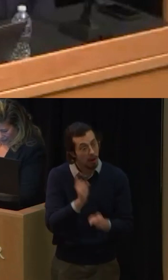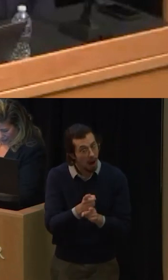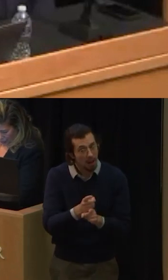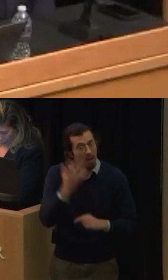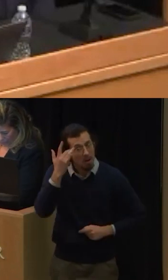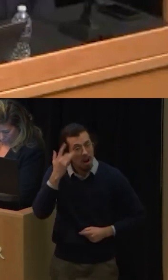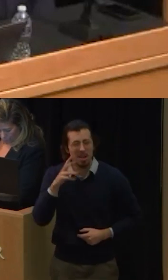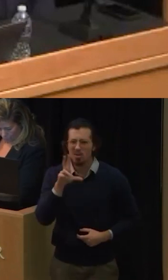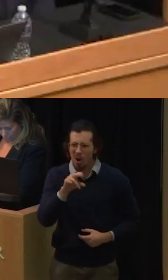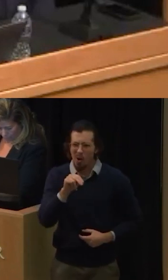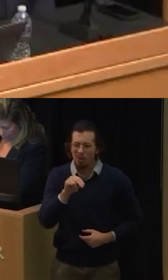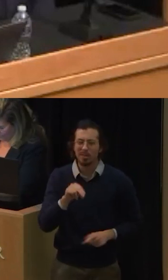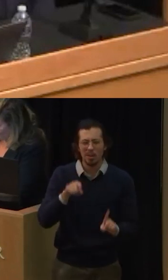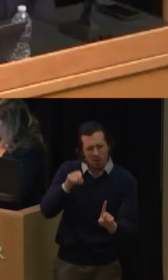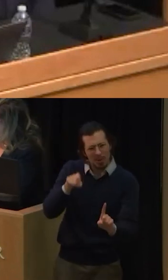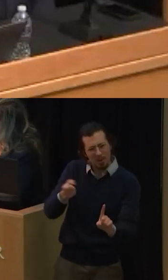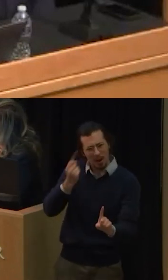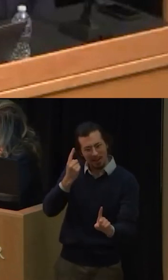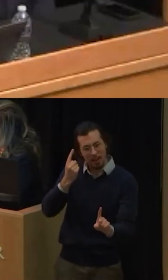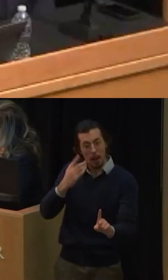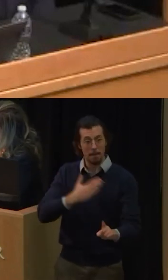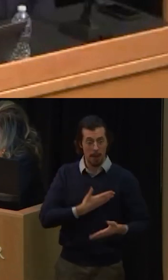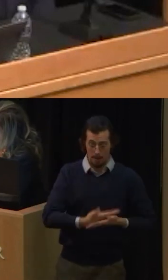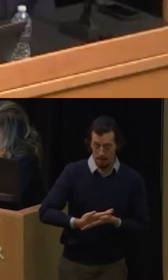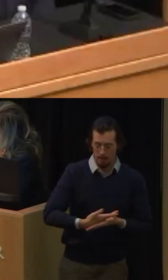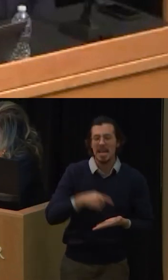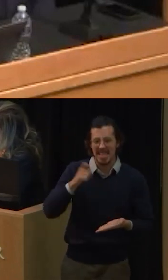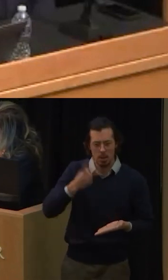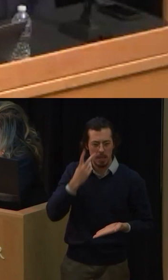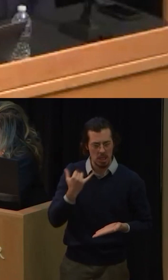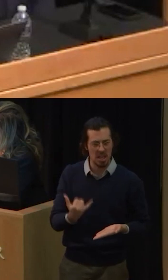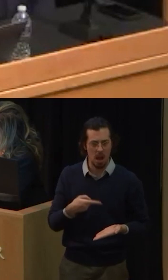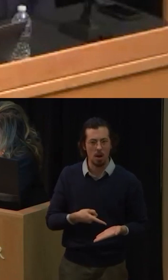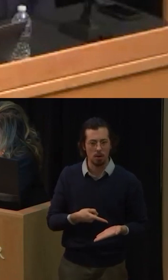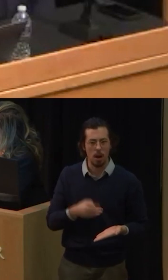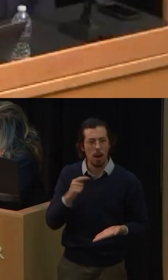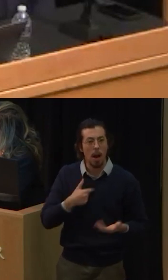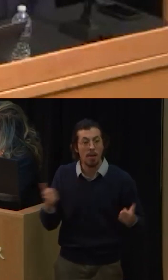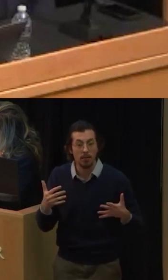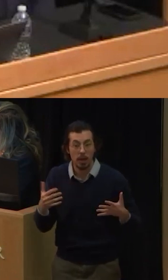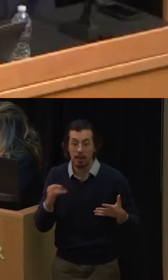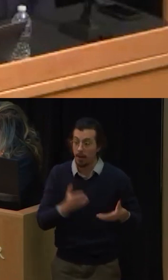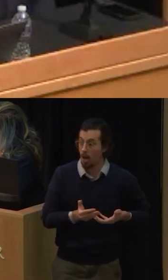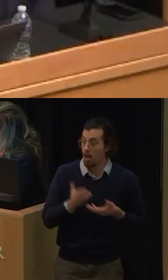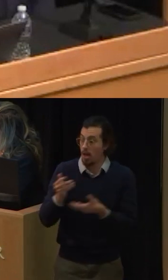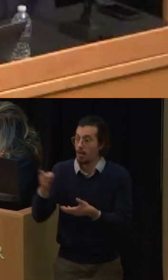Because, no, because understand my baby needs to be seen, but I'm afraid if I let go of my baby, they're gonna call CPS